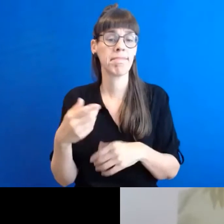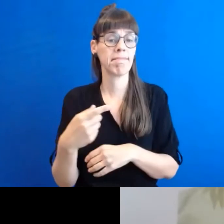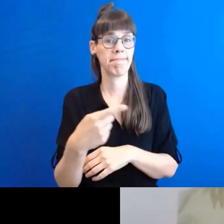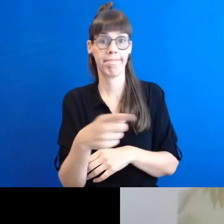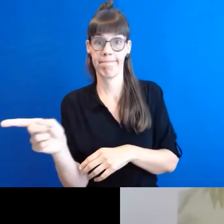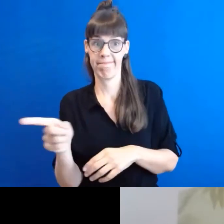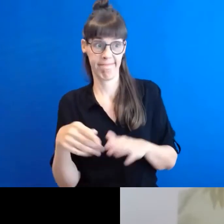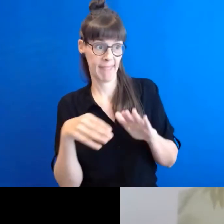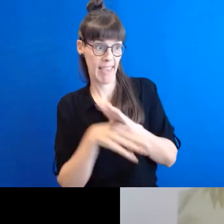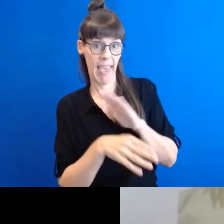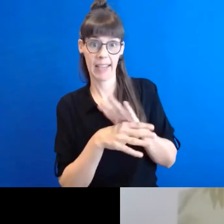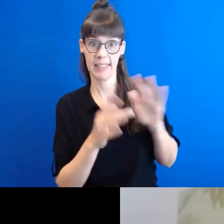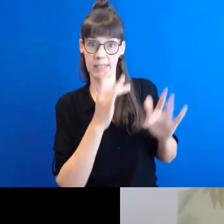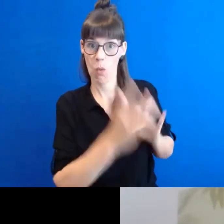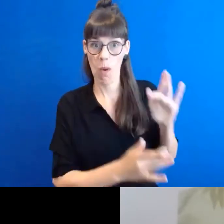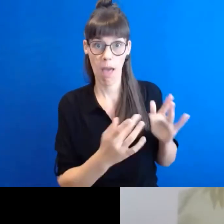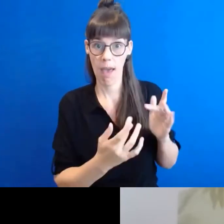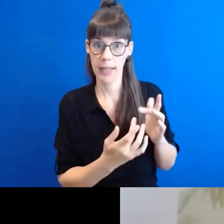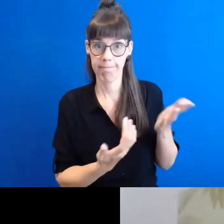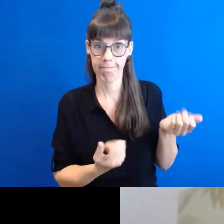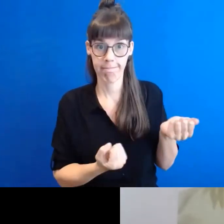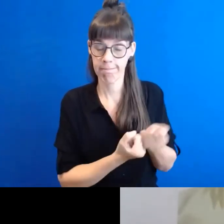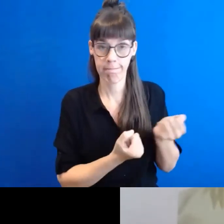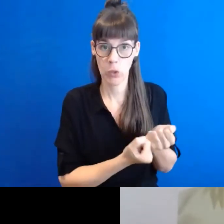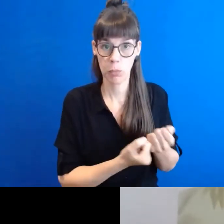s but as well as target